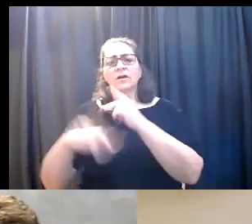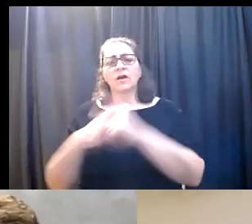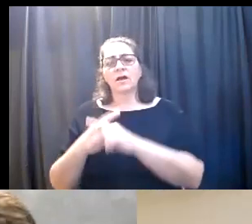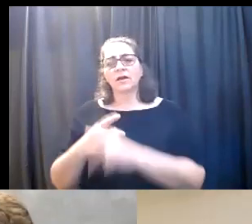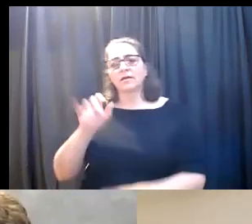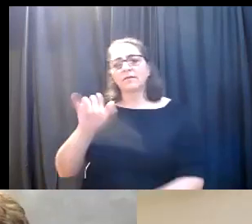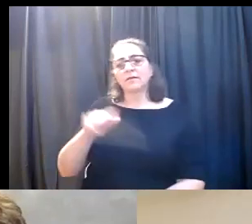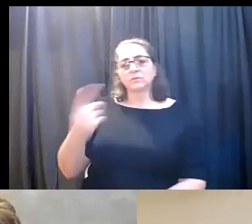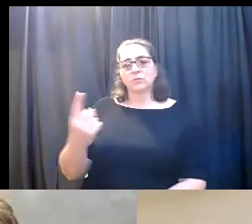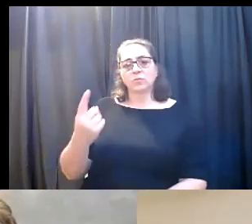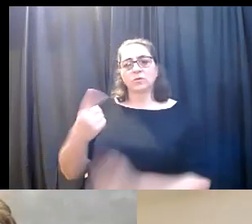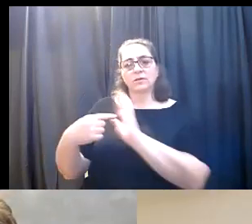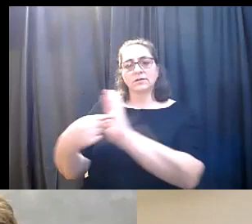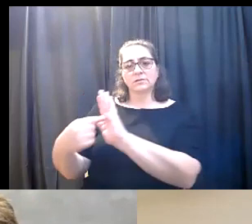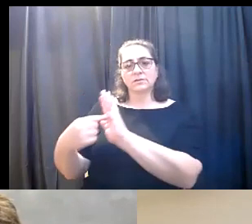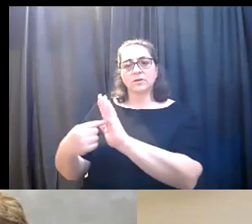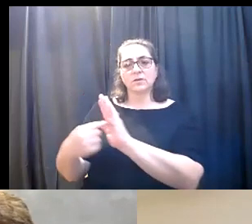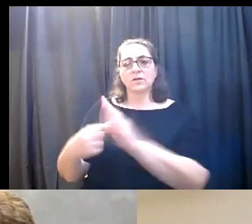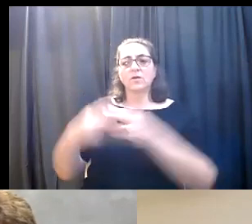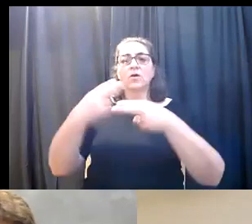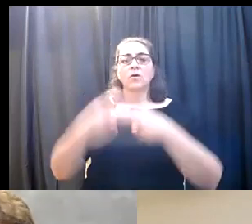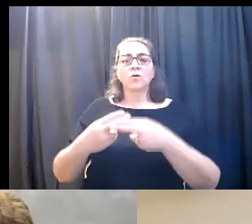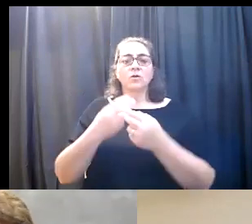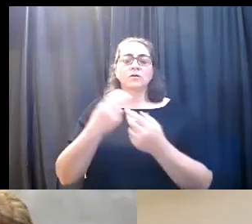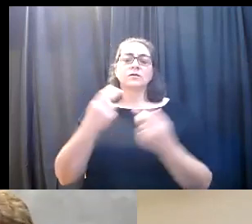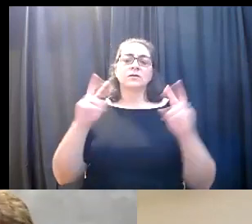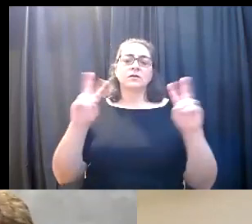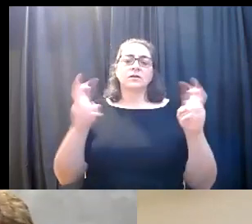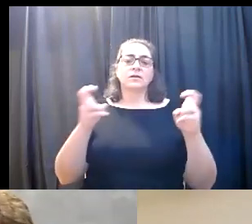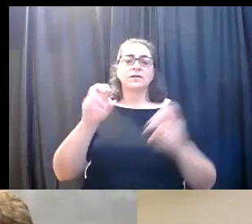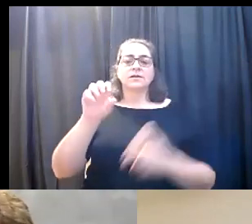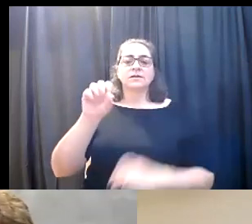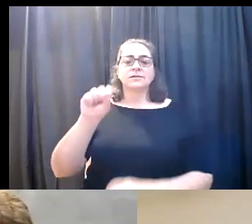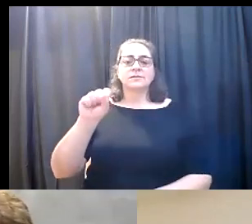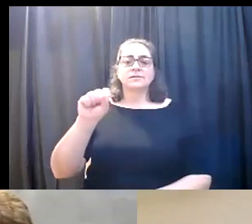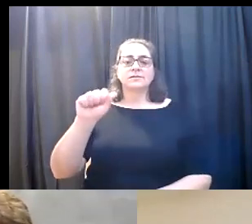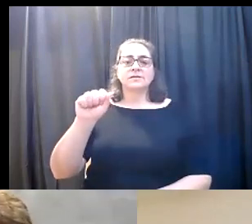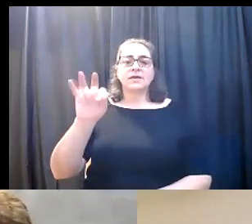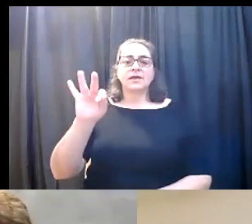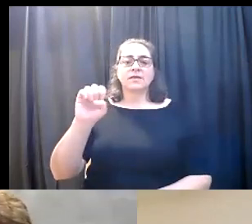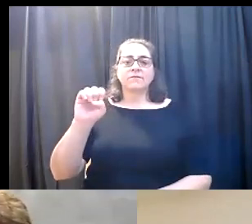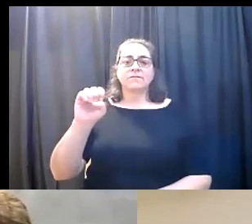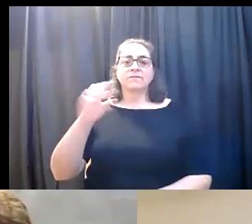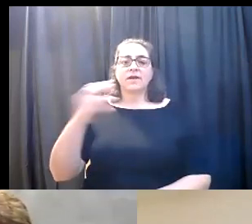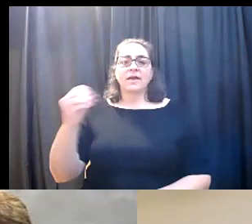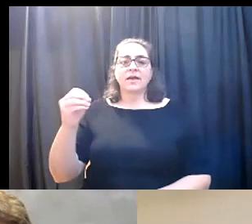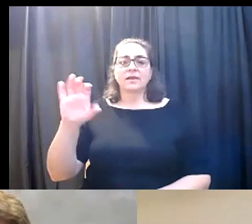phone with your apps load and get familiar with them before you arrive so you're comfortable